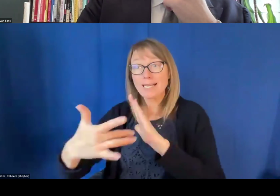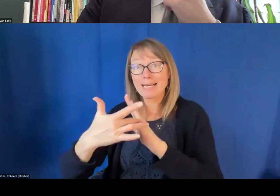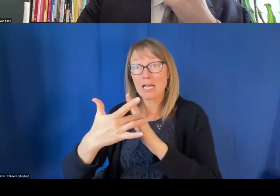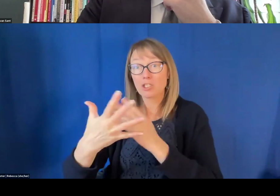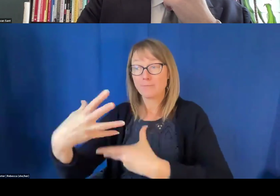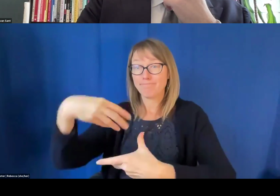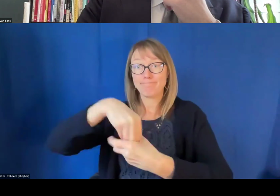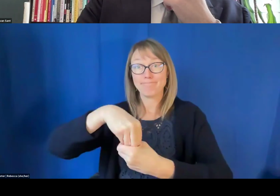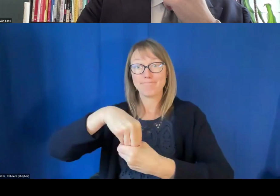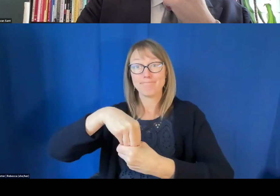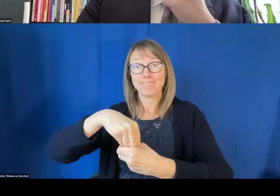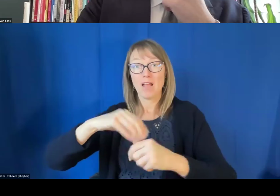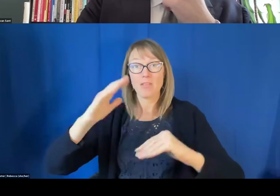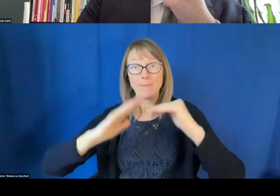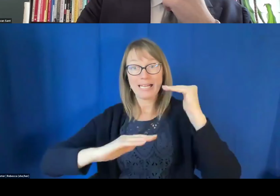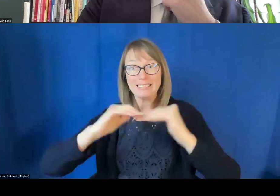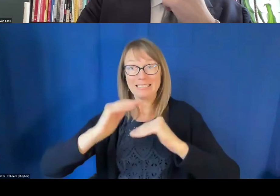to increase access and ease of use?